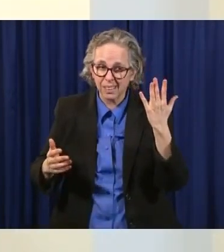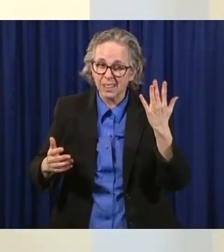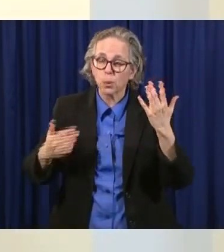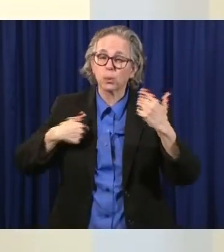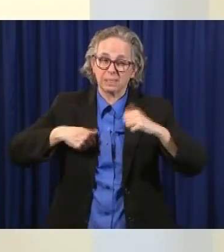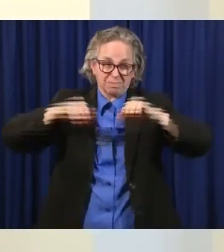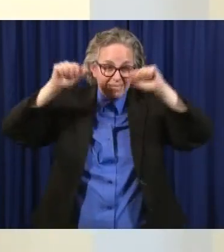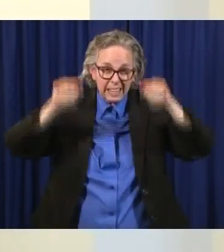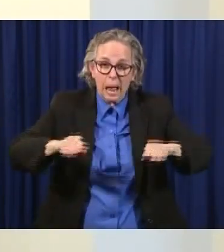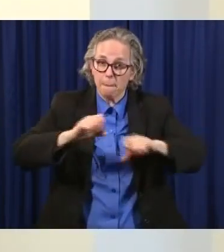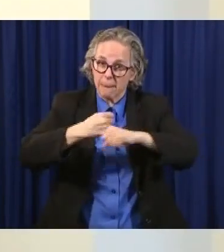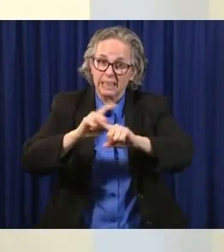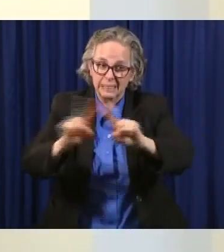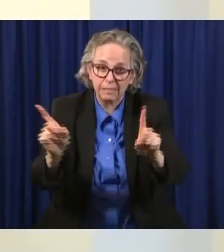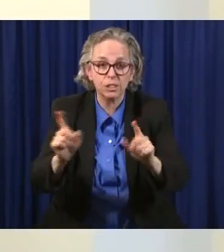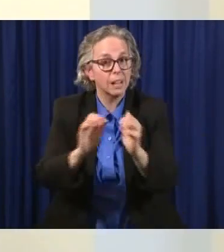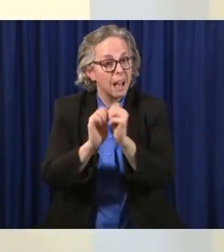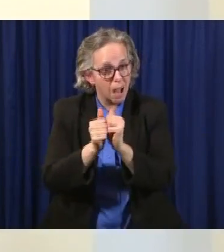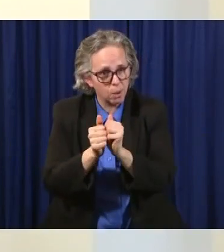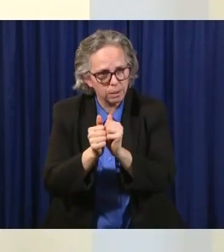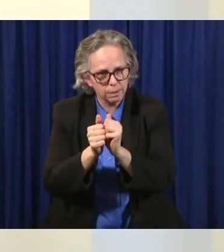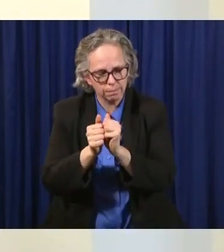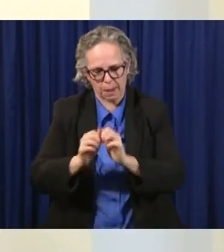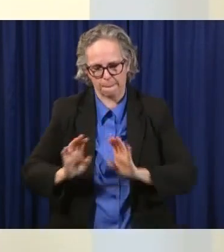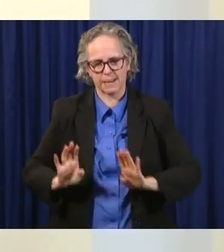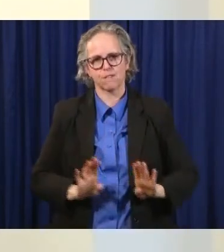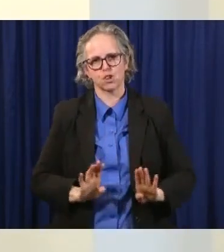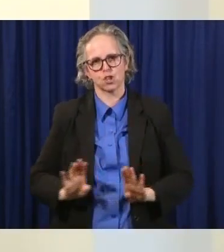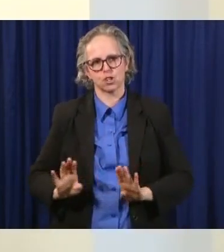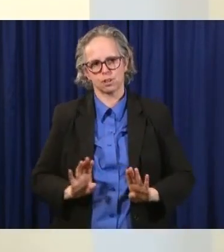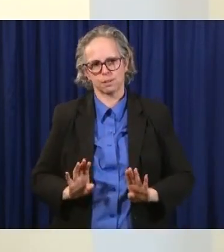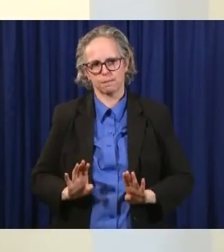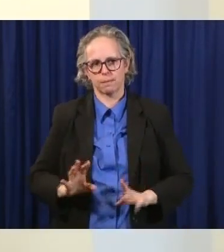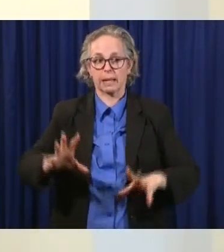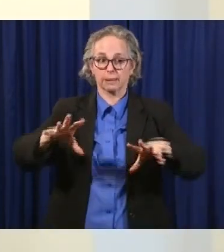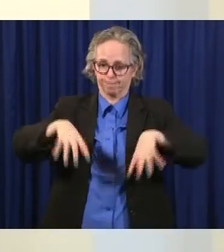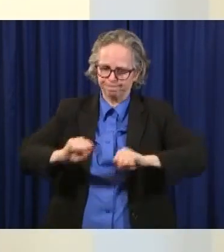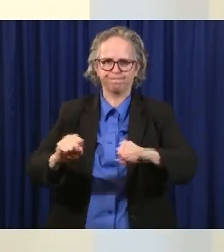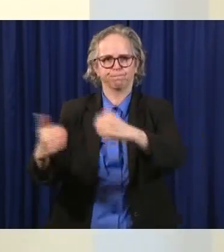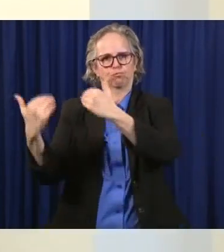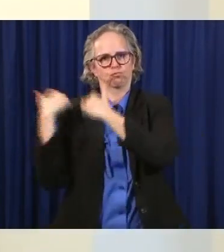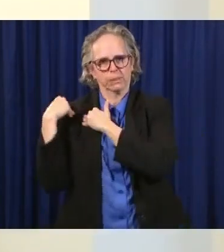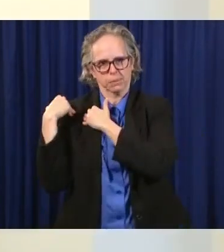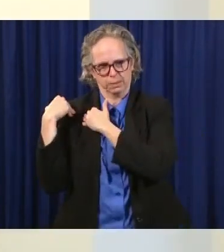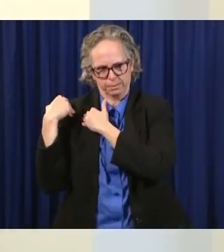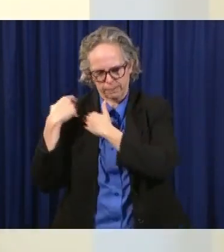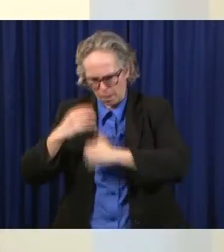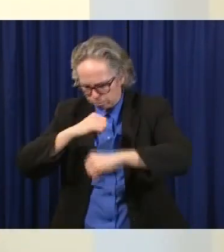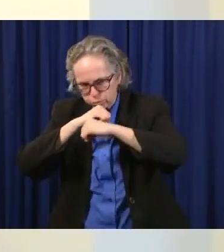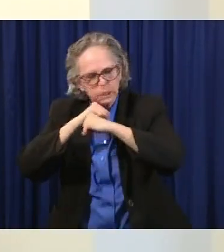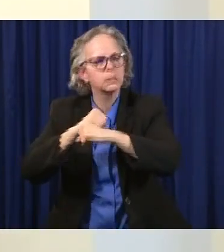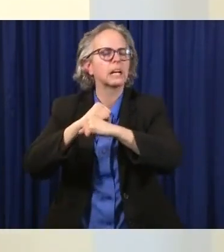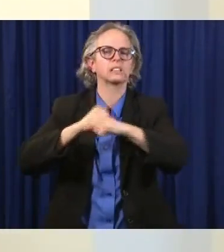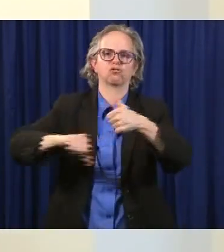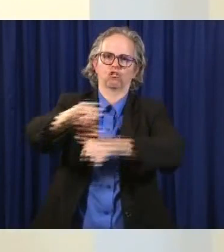IT'S ALL OF US. AND WE CAN MAKE A DIFFERENCE BY HOW WE BEHAVE, IF WE TAKE THIS